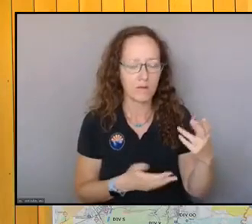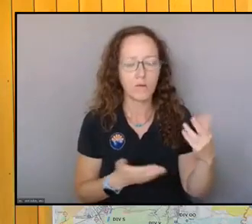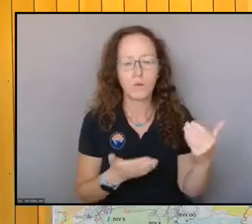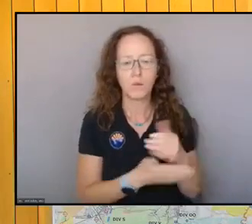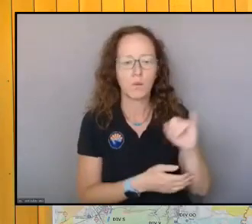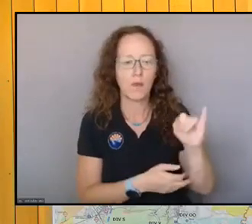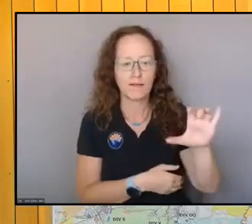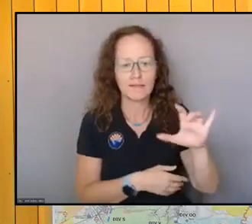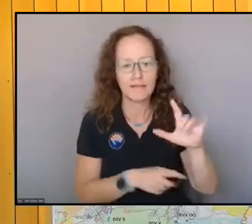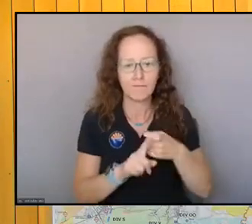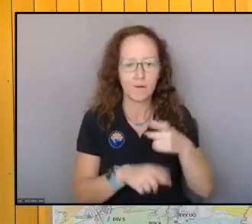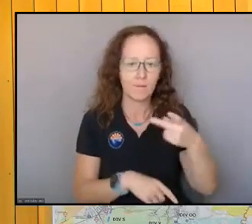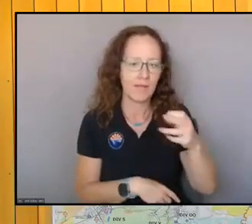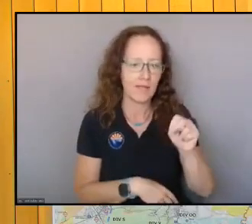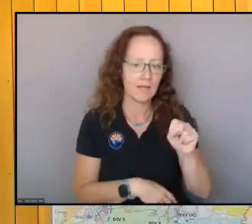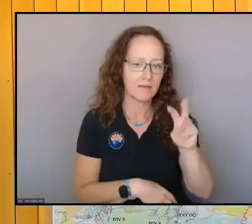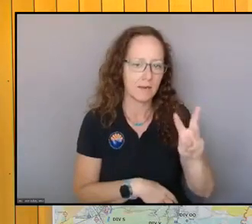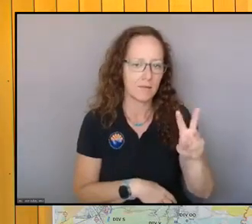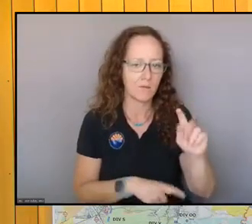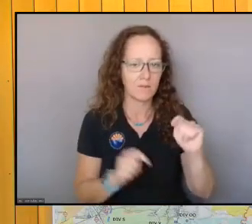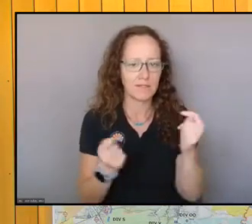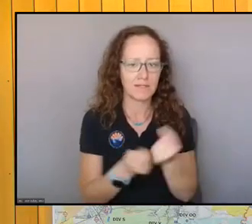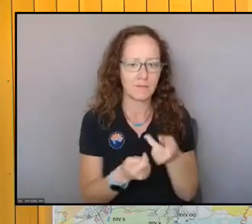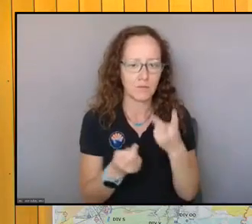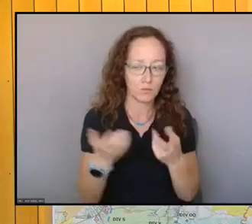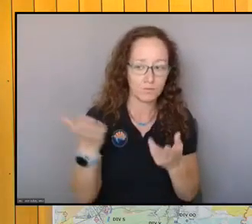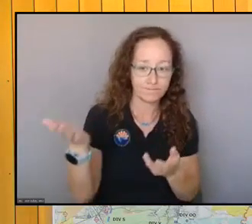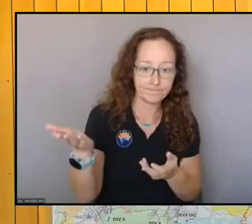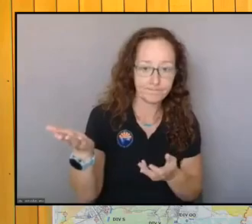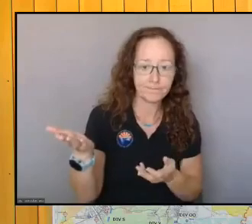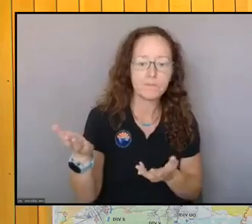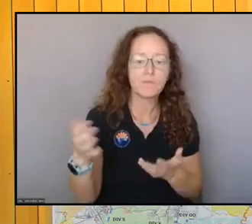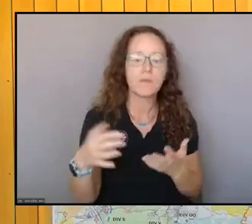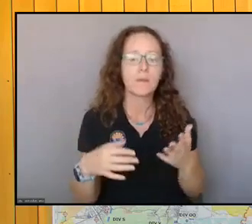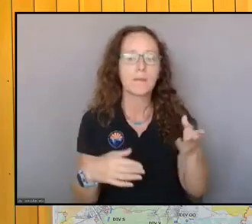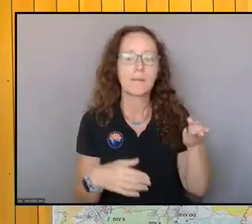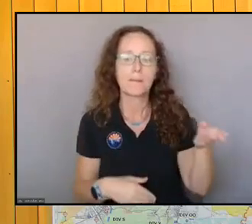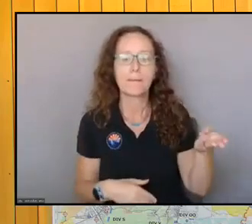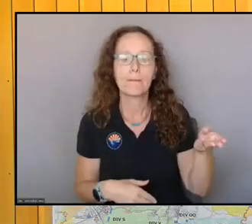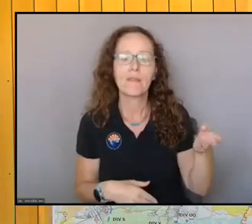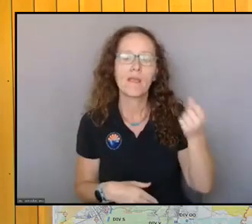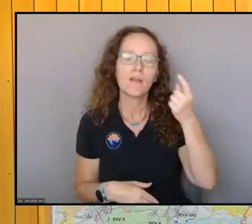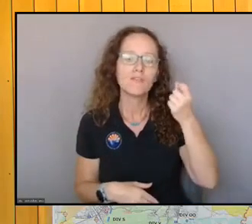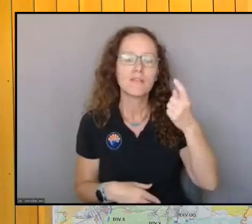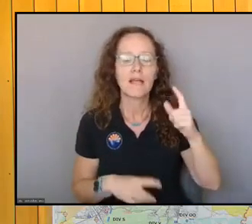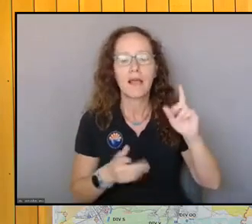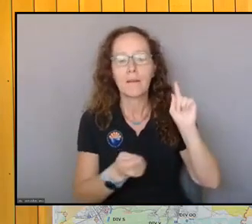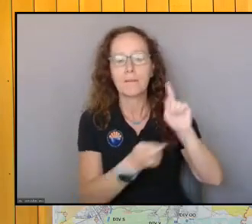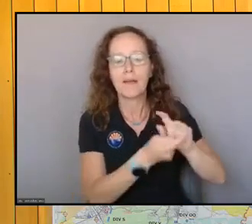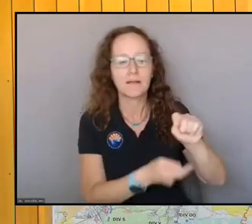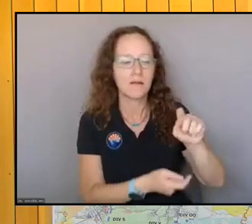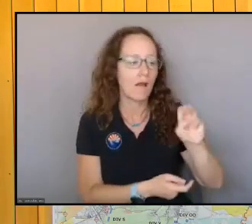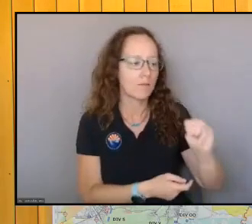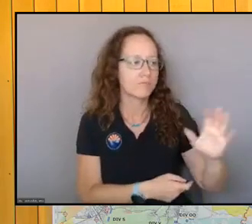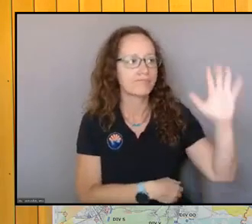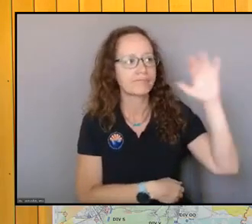COMMANDER WITH PNW TEAM 2. I MET TOM NEARLY 20 YEARS AGO AND WAS A MENTOR NOW AND